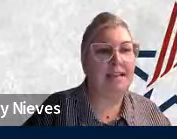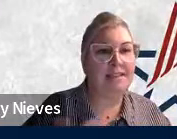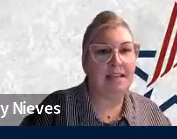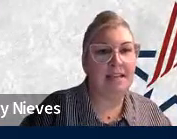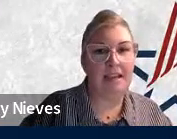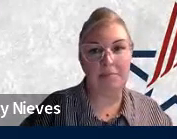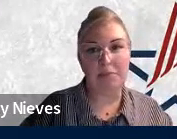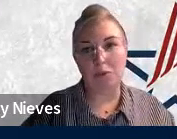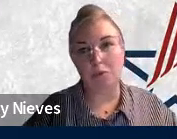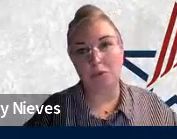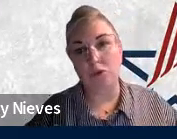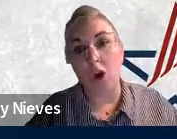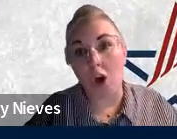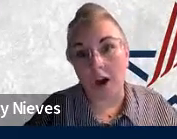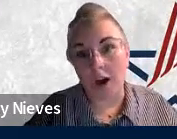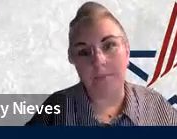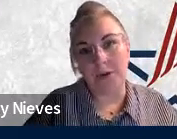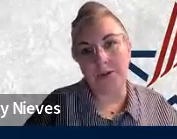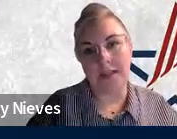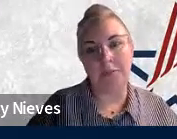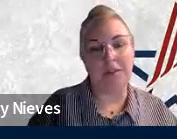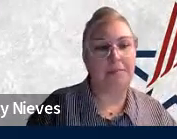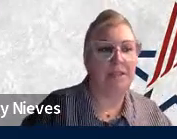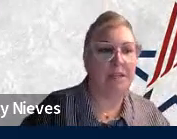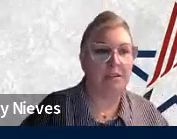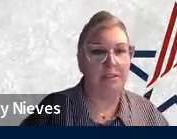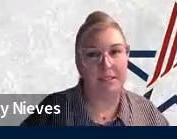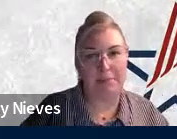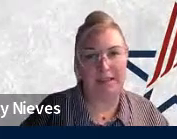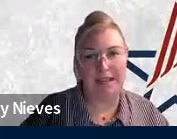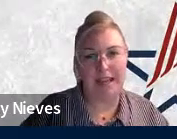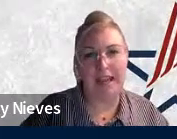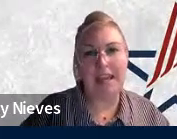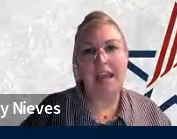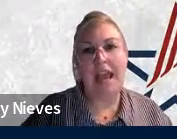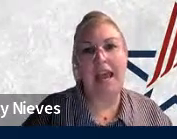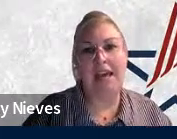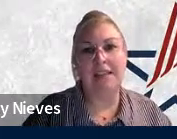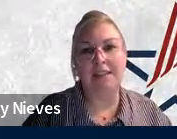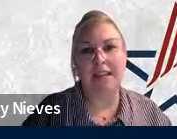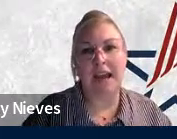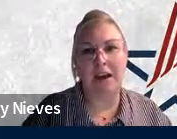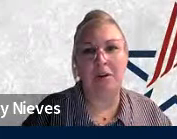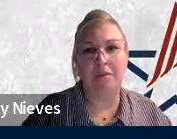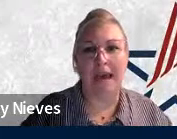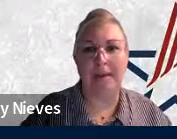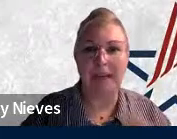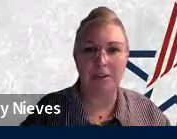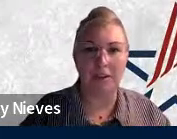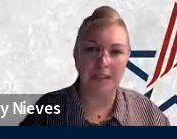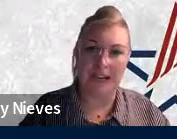asking them to draw a person with a particular disability and how that picture, then,